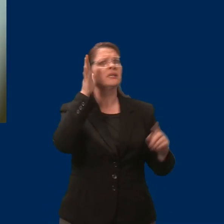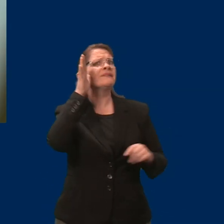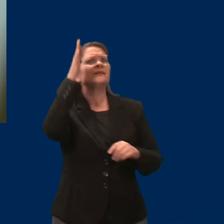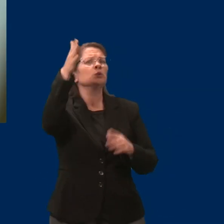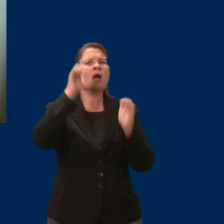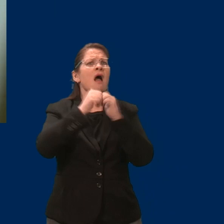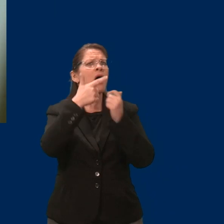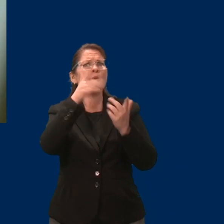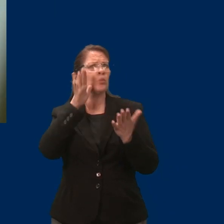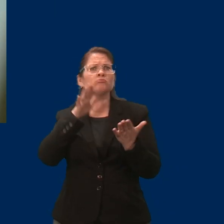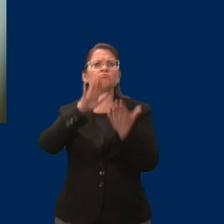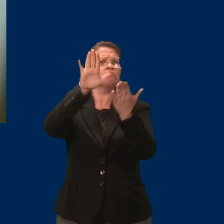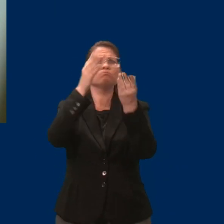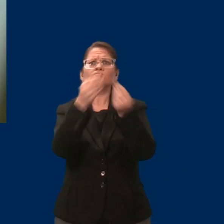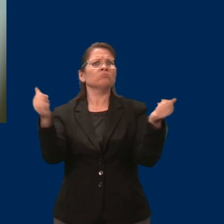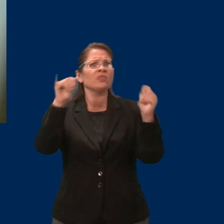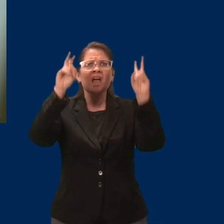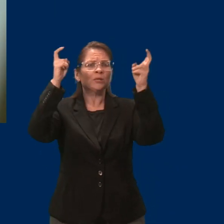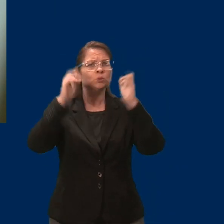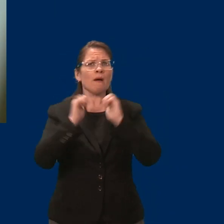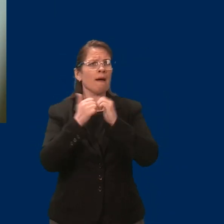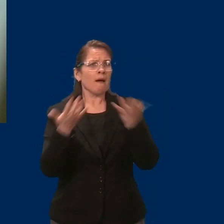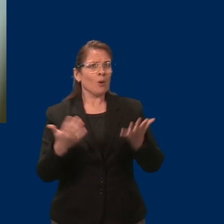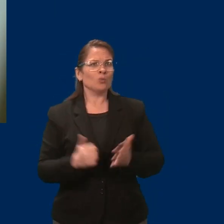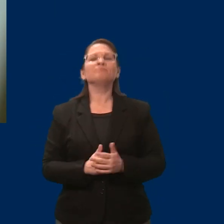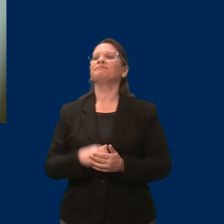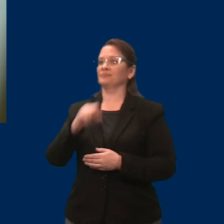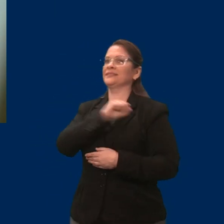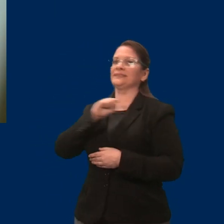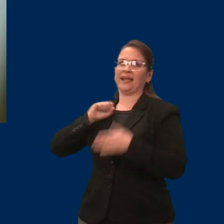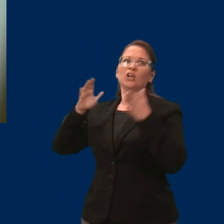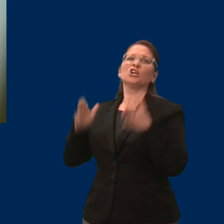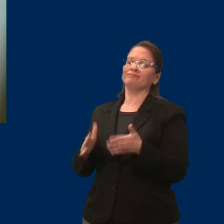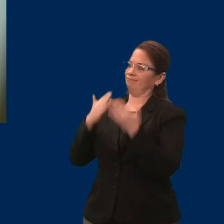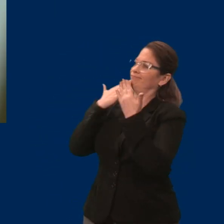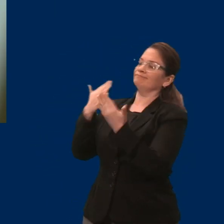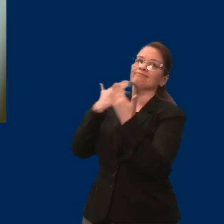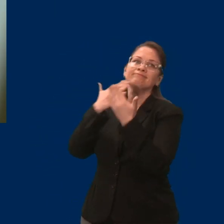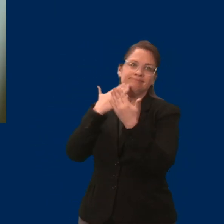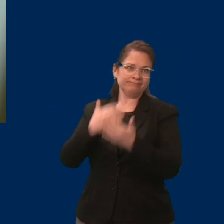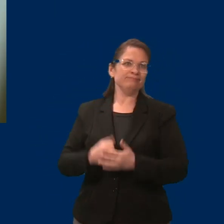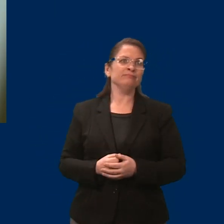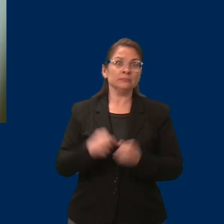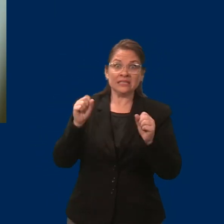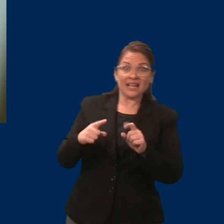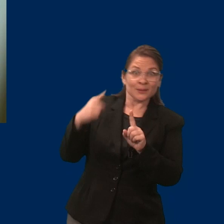Thank you so much for having me, Hope. First, can you hear me OK?